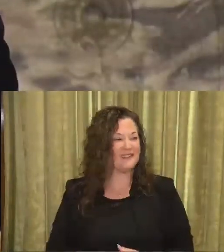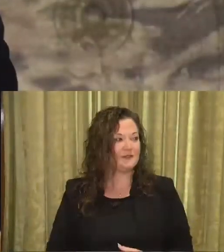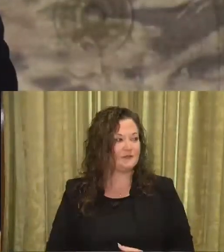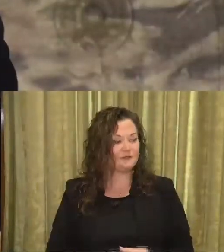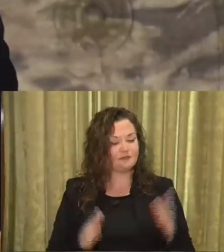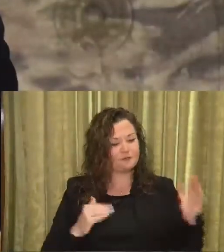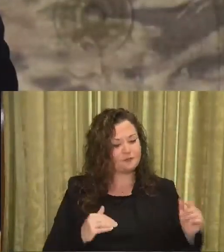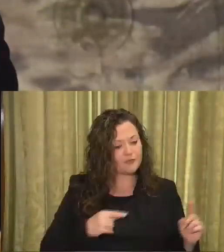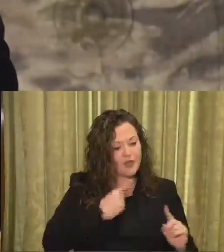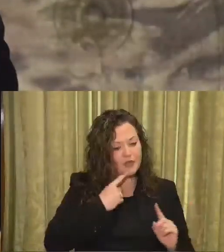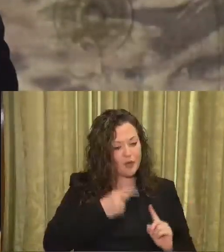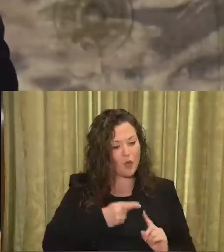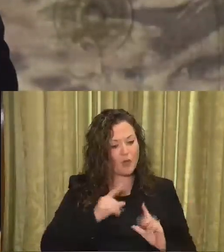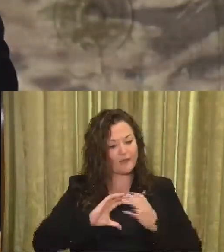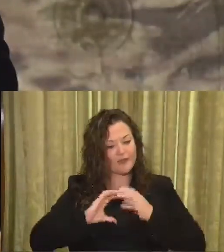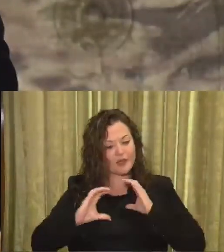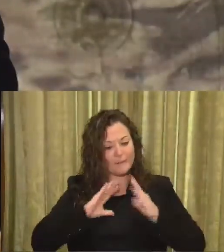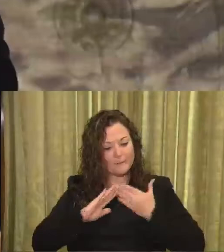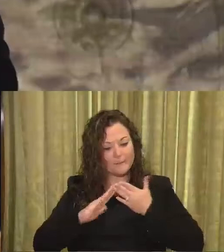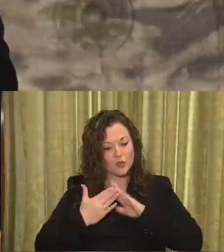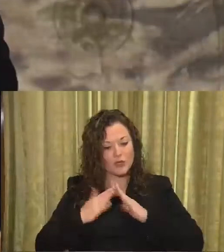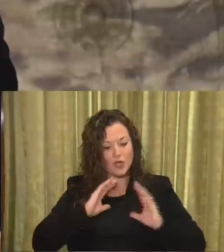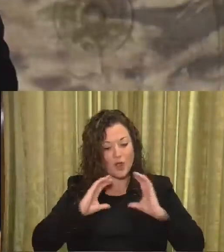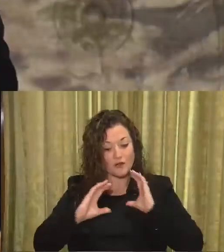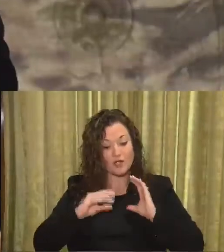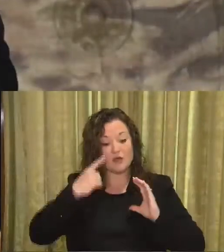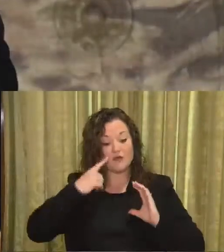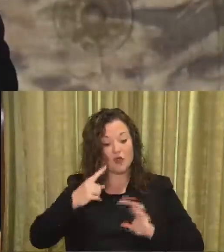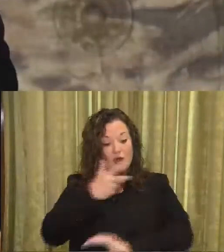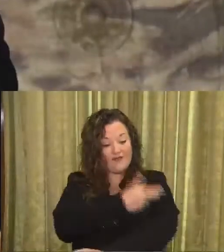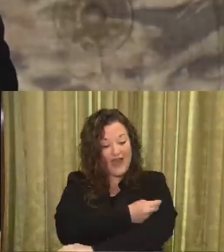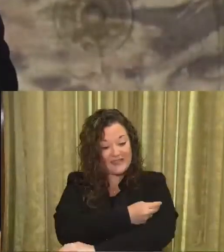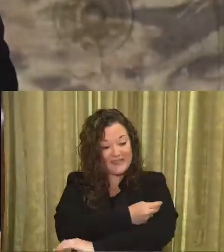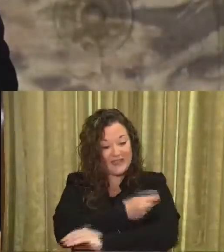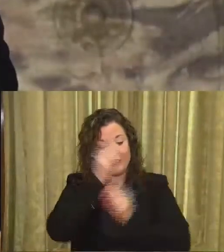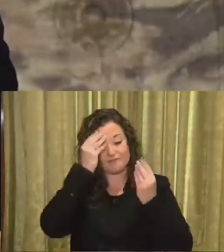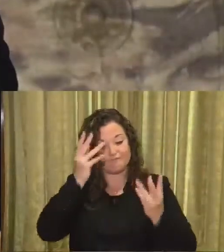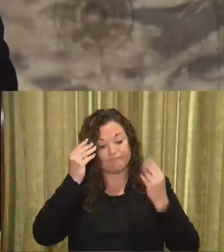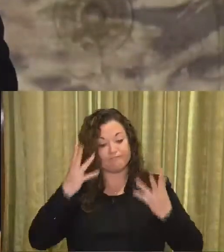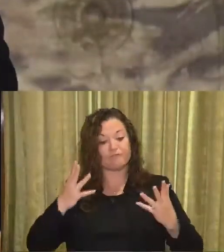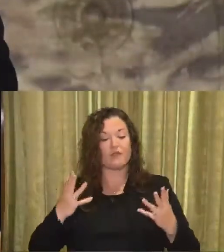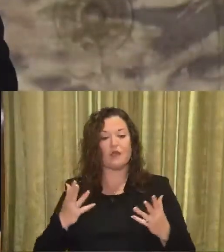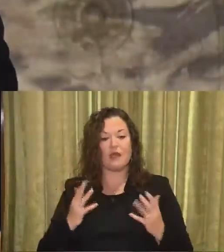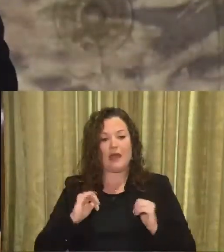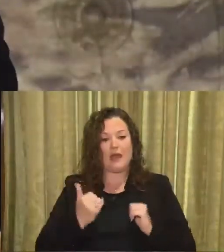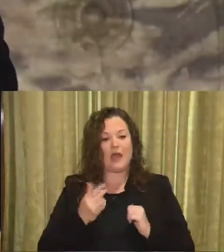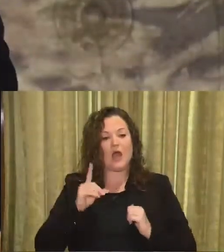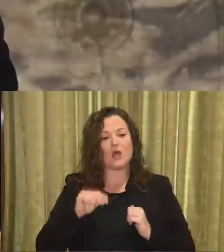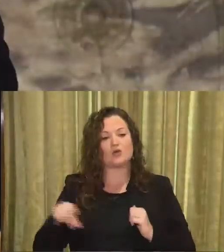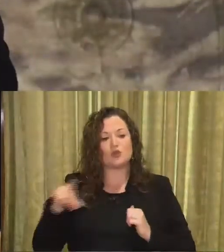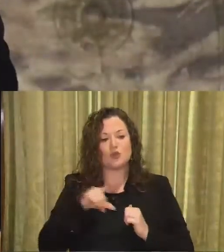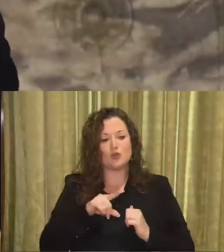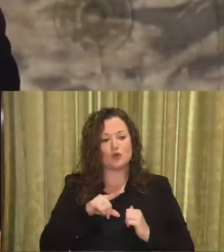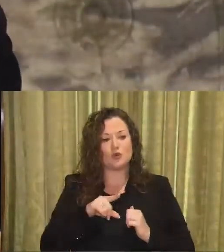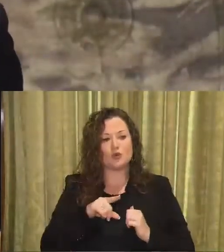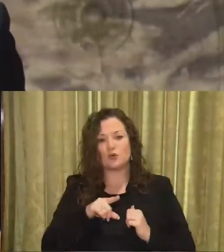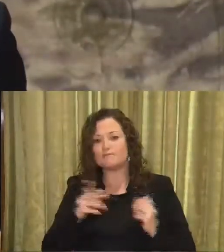All of these community conversations is to address vaccine hesitancy and how do you plan to convince people who aren't vaccinated at this point that to take.